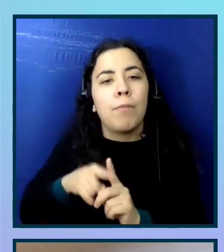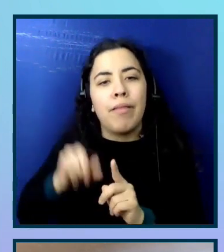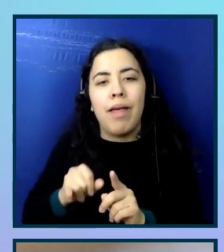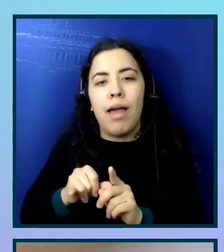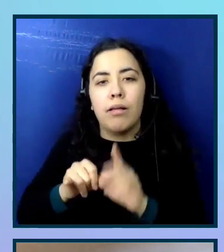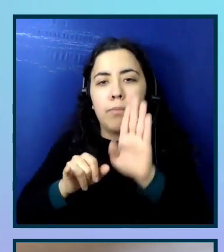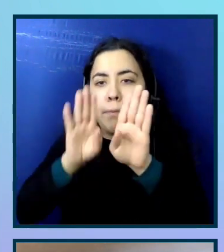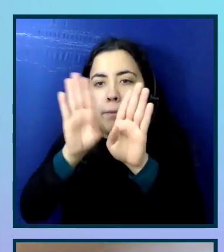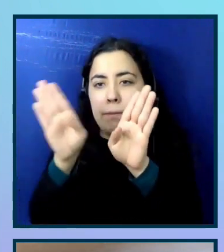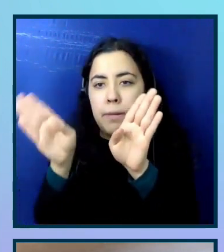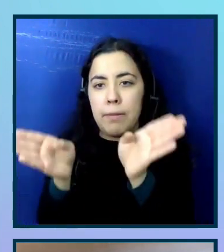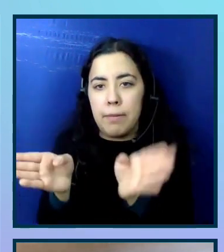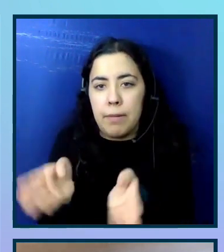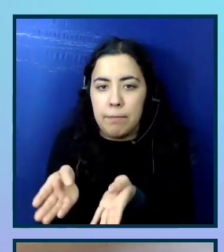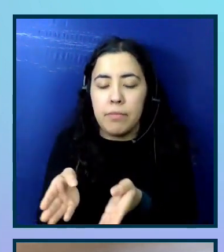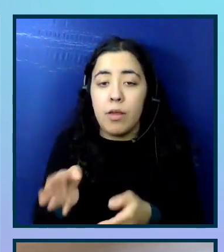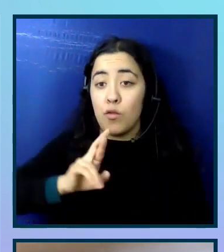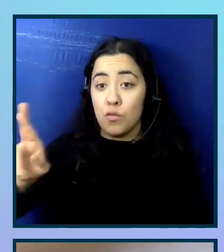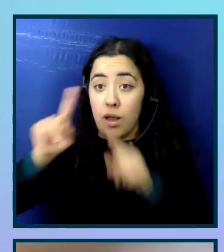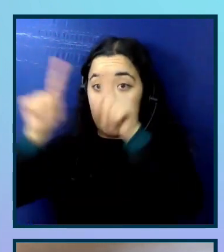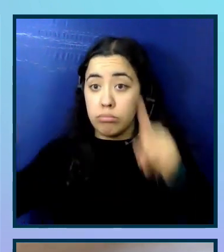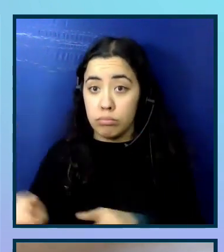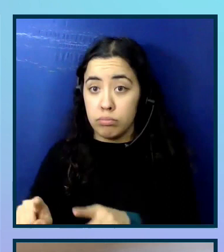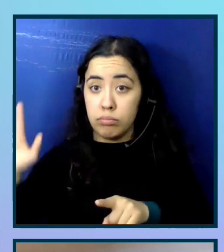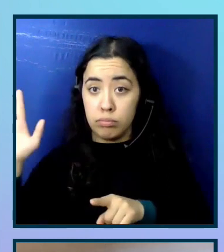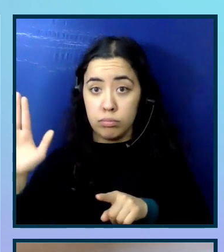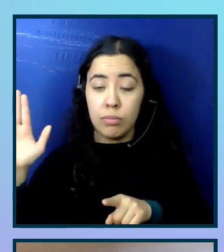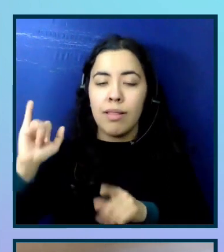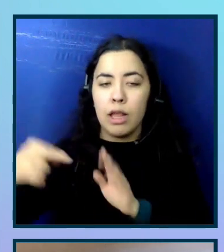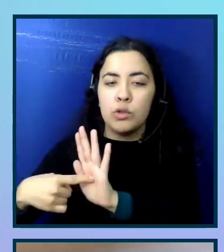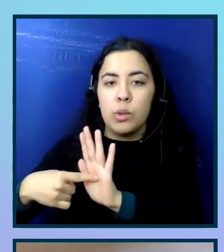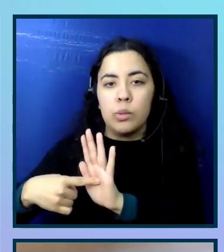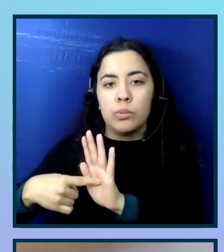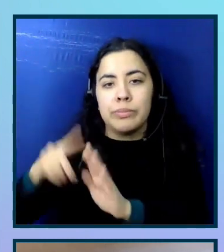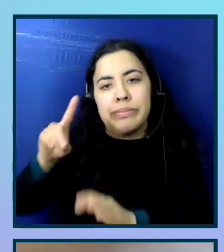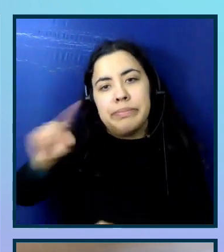The diagram on the right demonstrates how disabilities can be examined within,